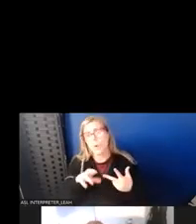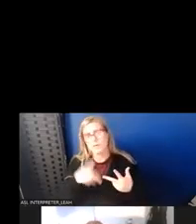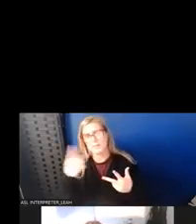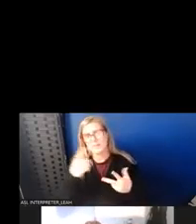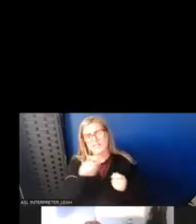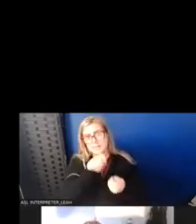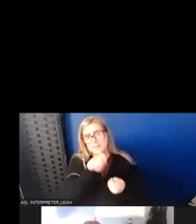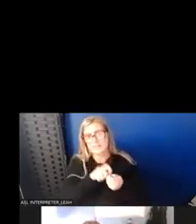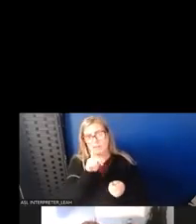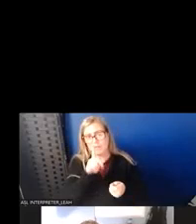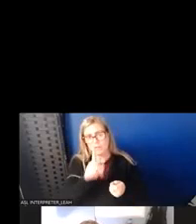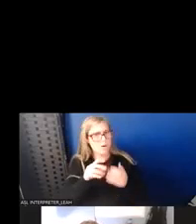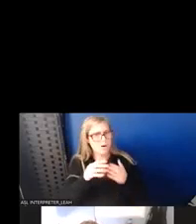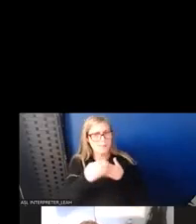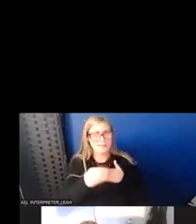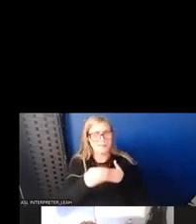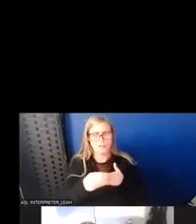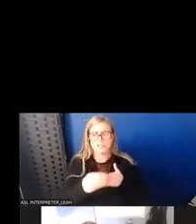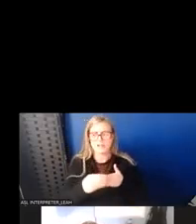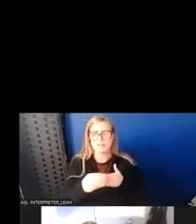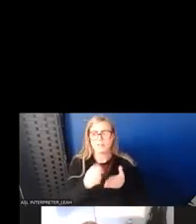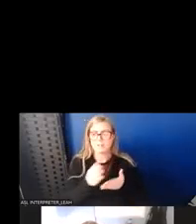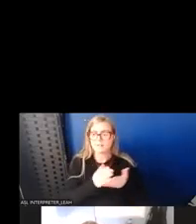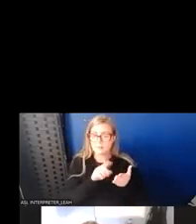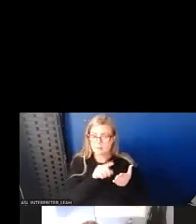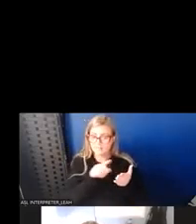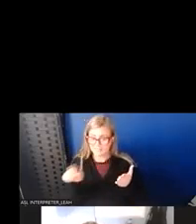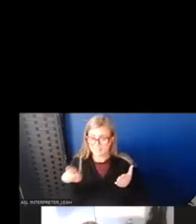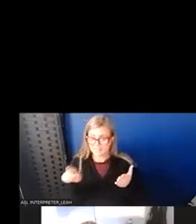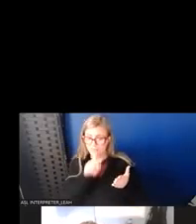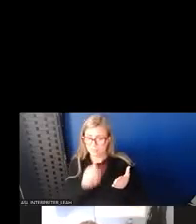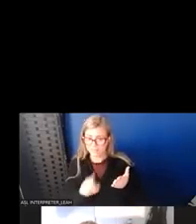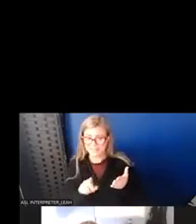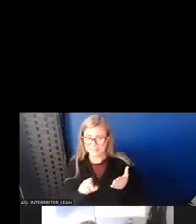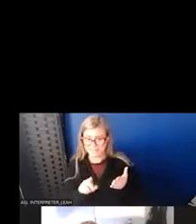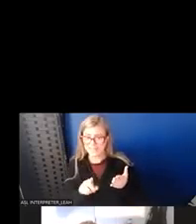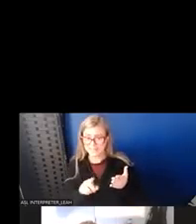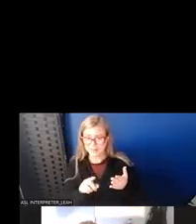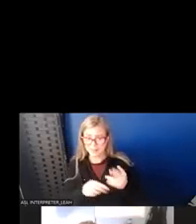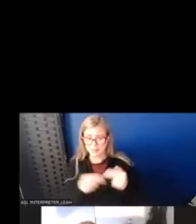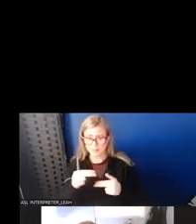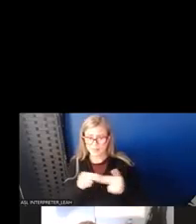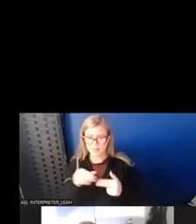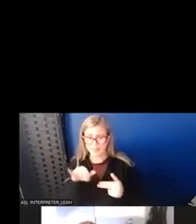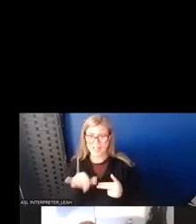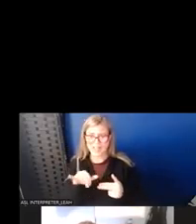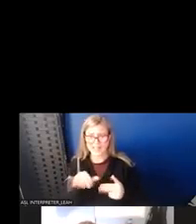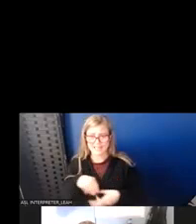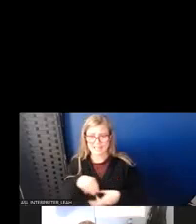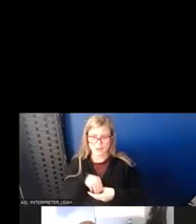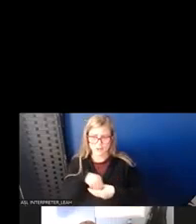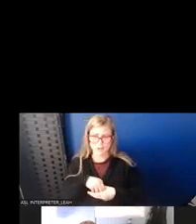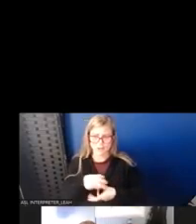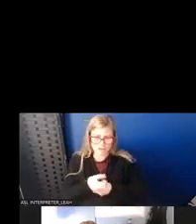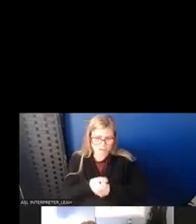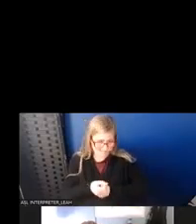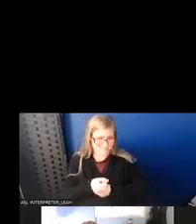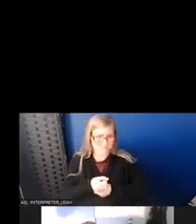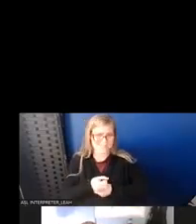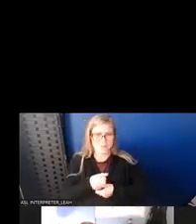And you know, some of these things should be really to build this interpersonal trust within science and that can be things